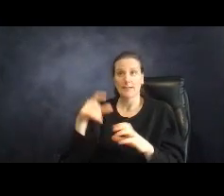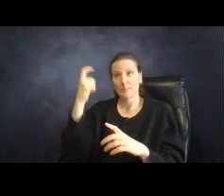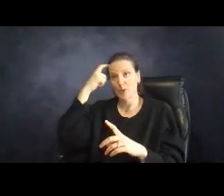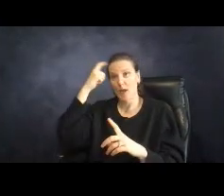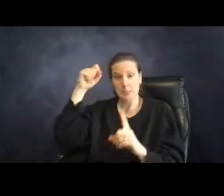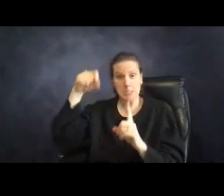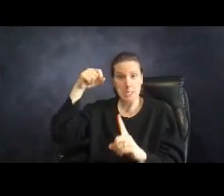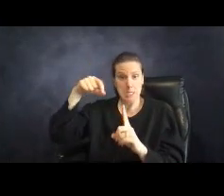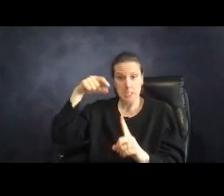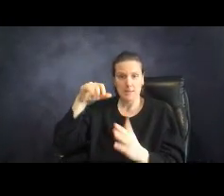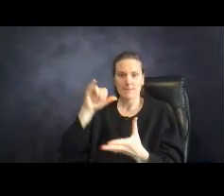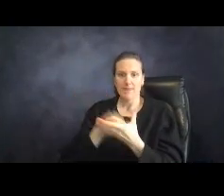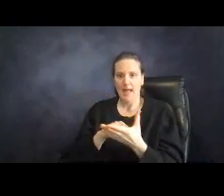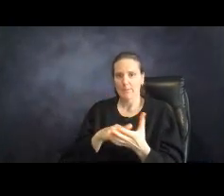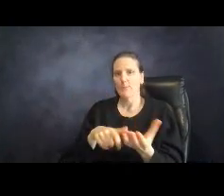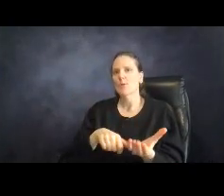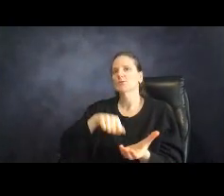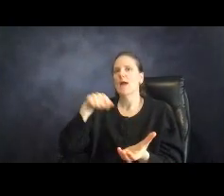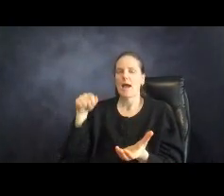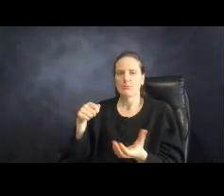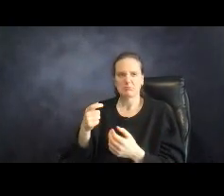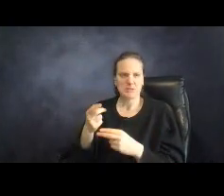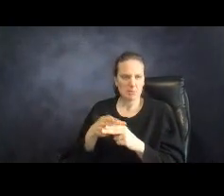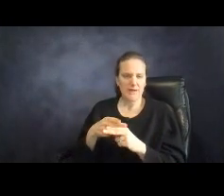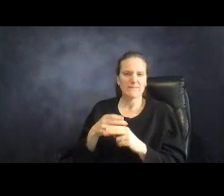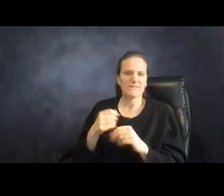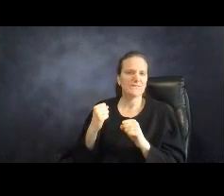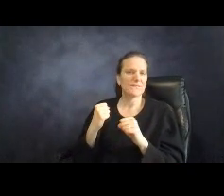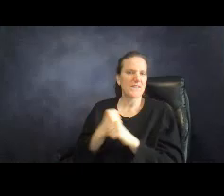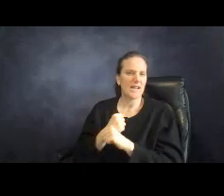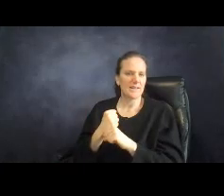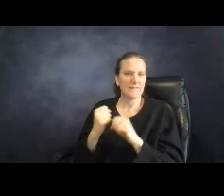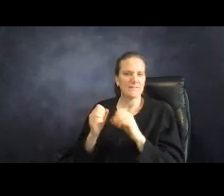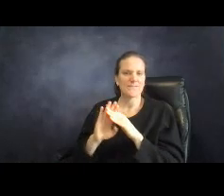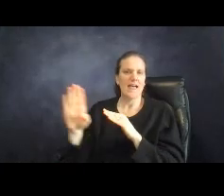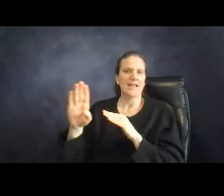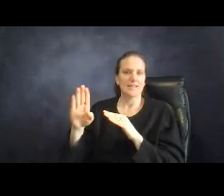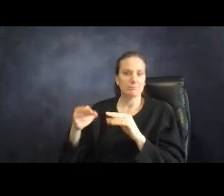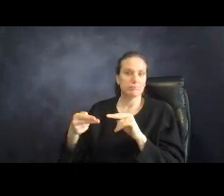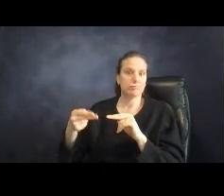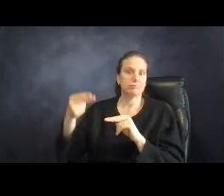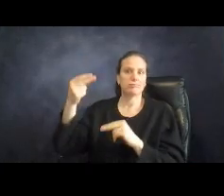it does pull you out temporarily out of fight flight by raising the dopamine. It's the same thing as like playing video games